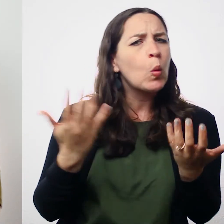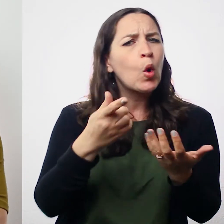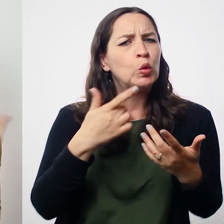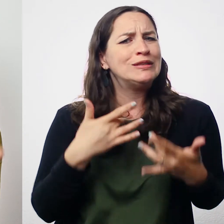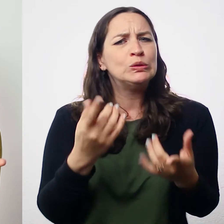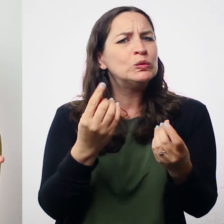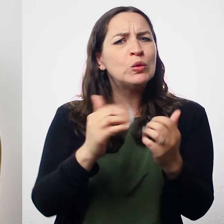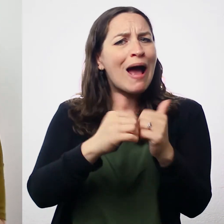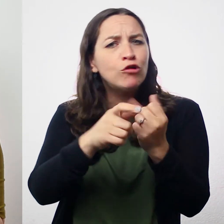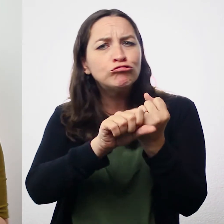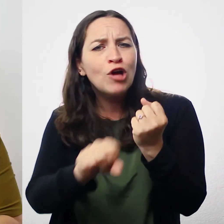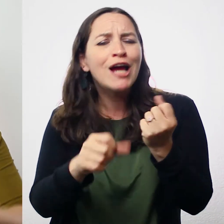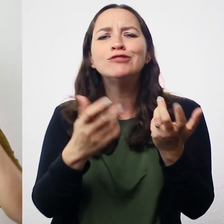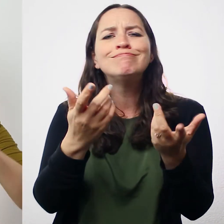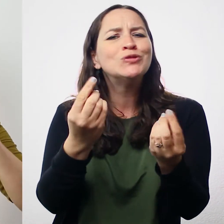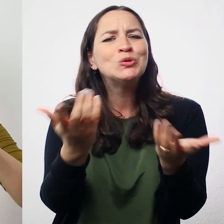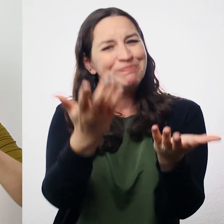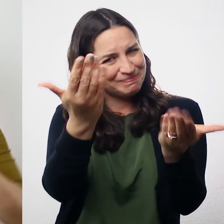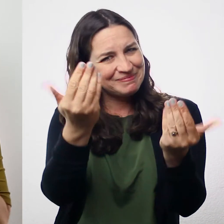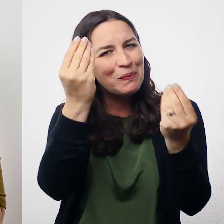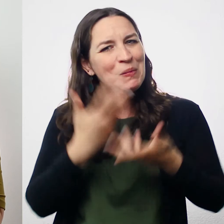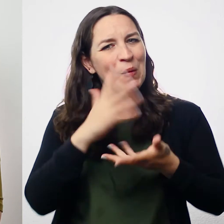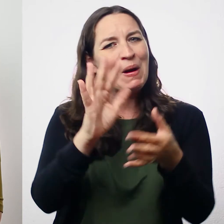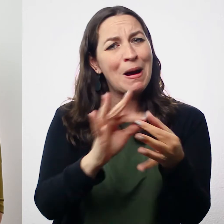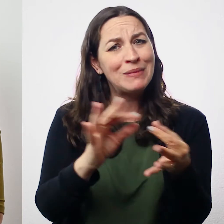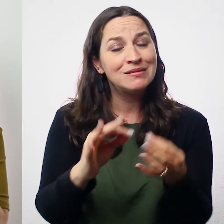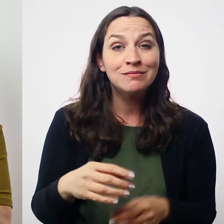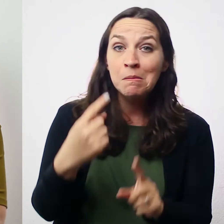What's your favorite go-to stretch? So drop 'em down below and if you have other resources or